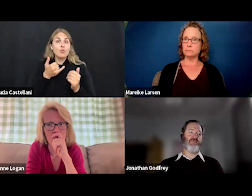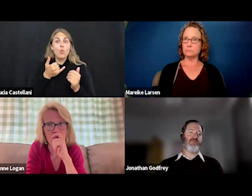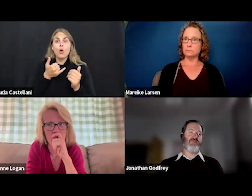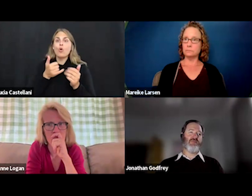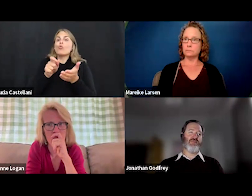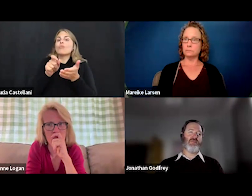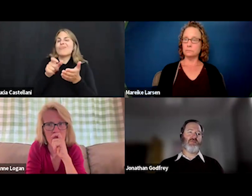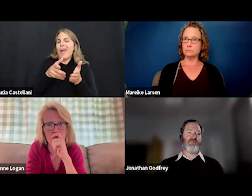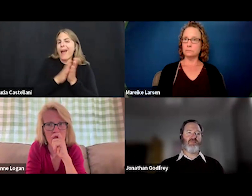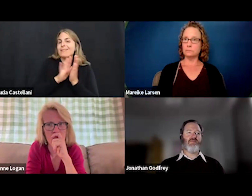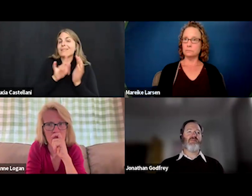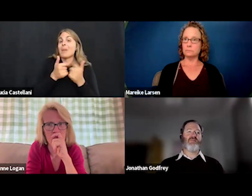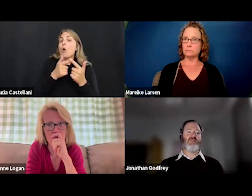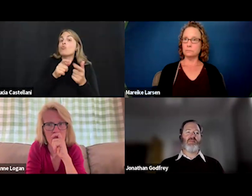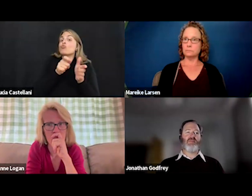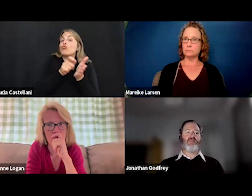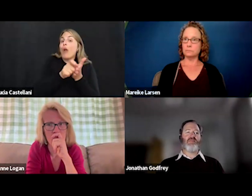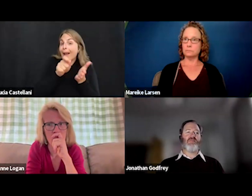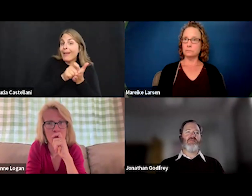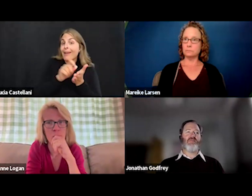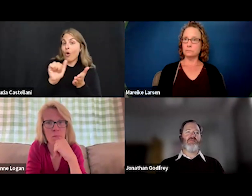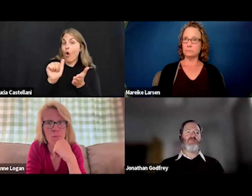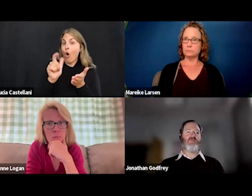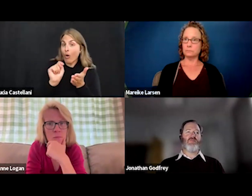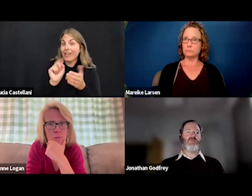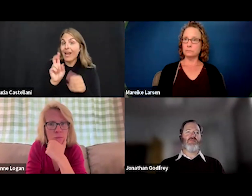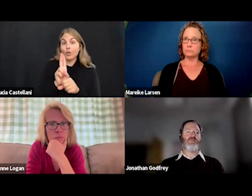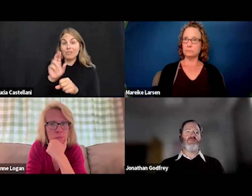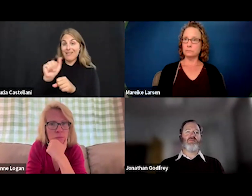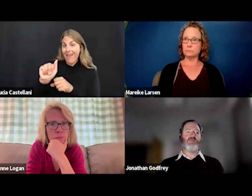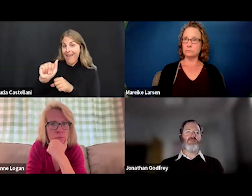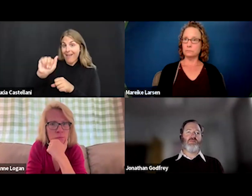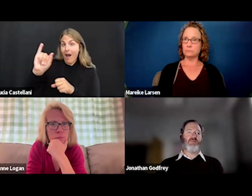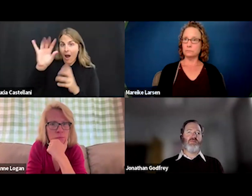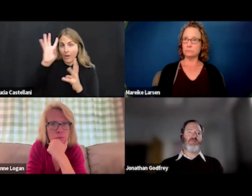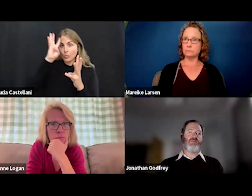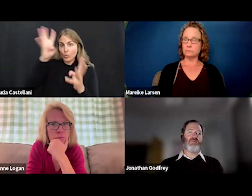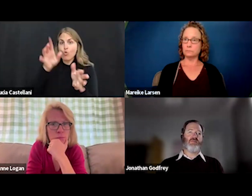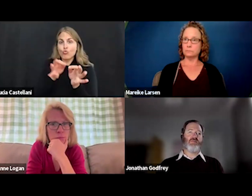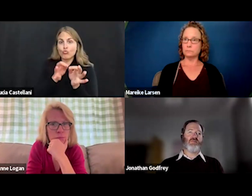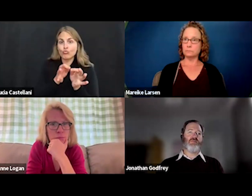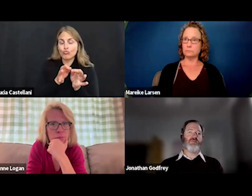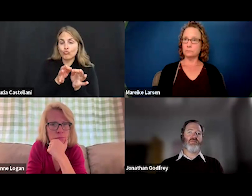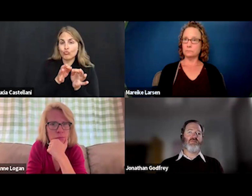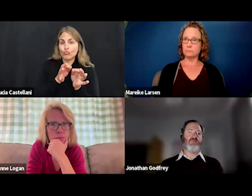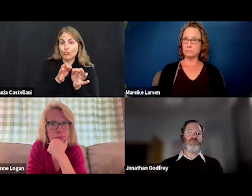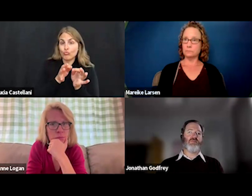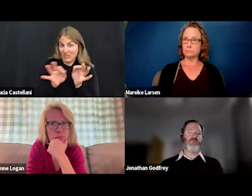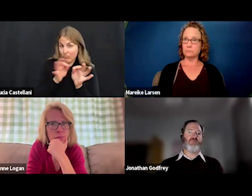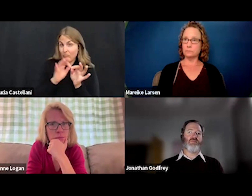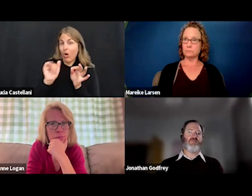and using AI to do so, that is something that--